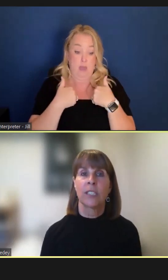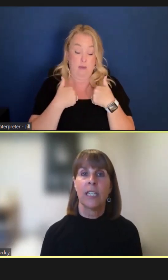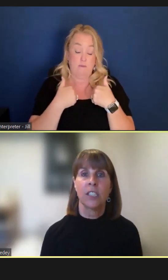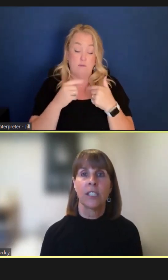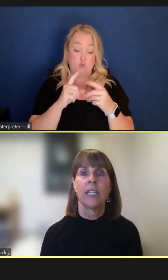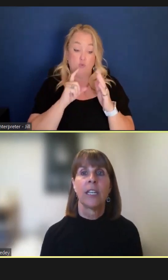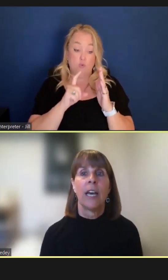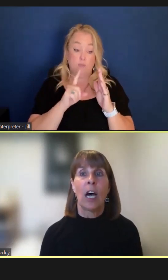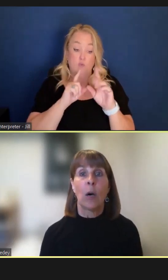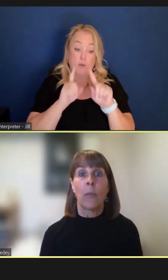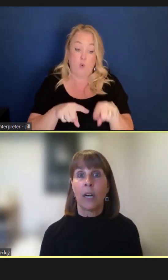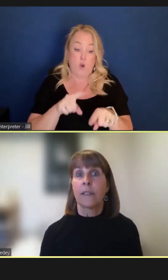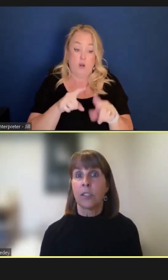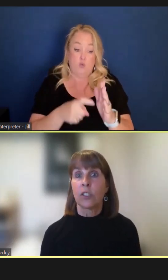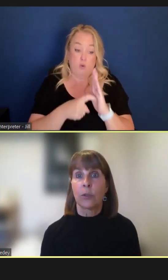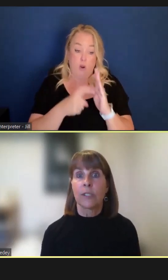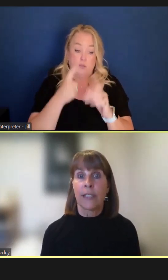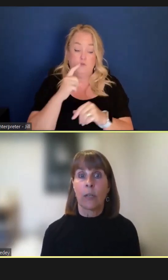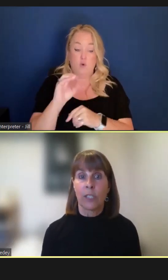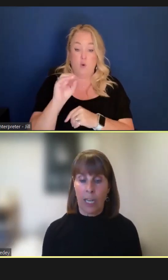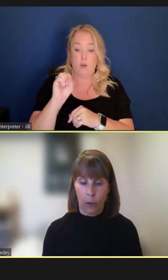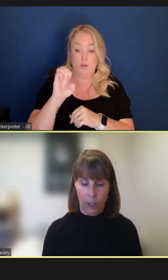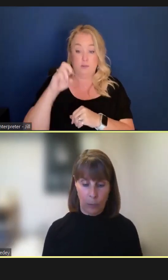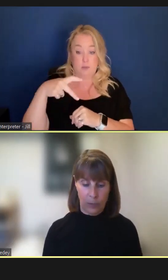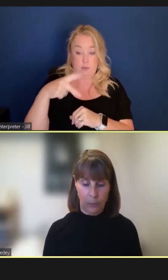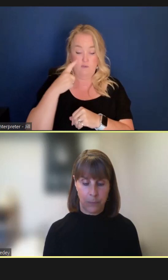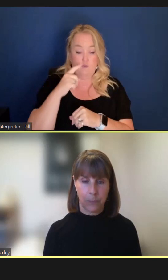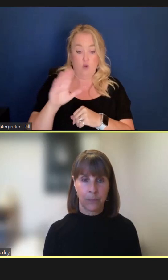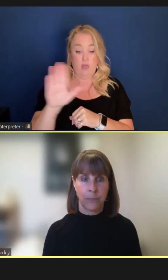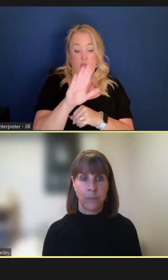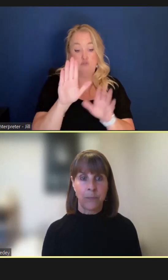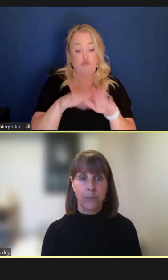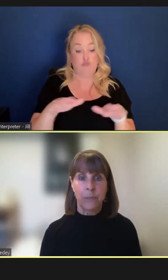education um on the children's language